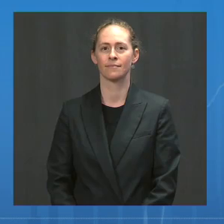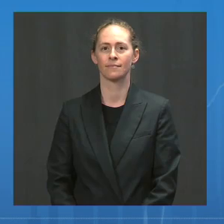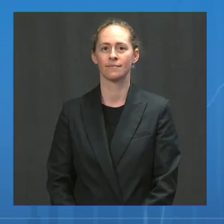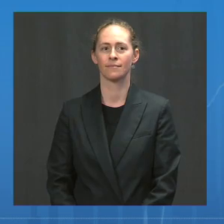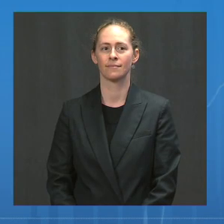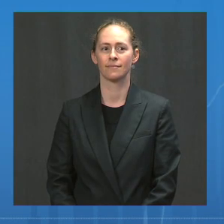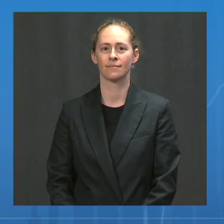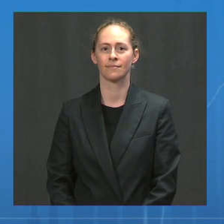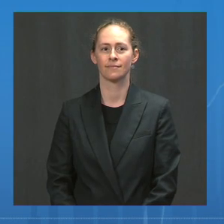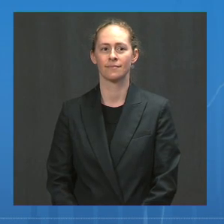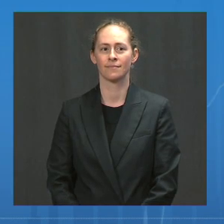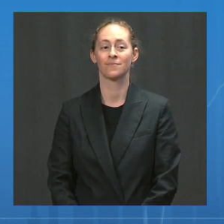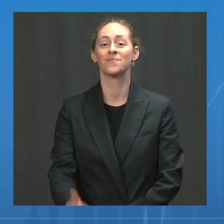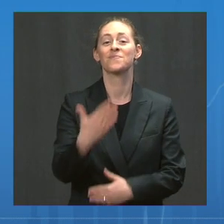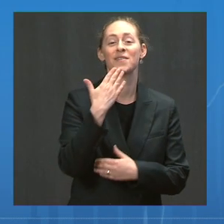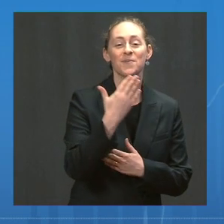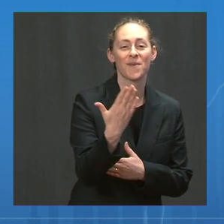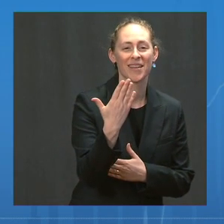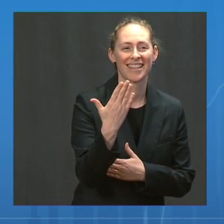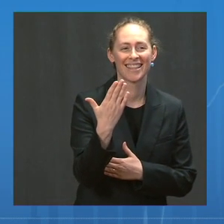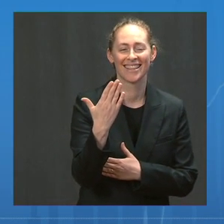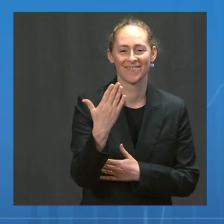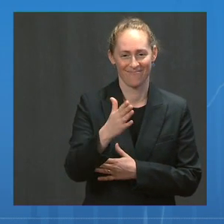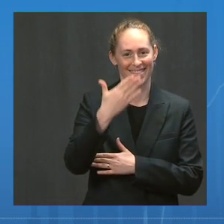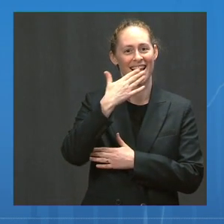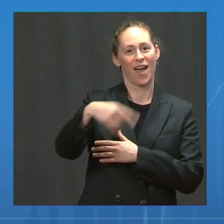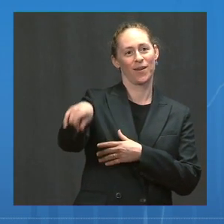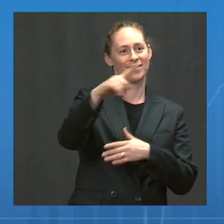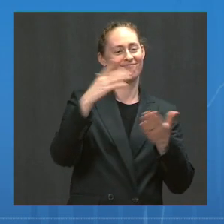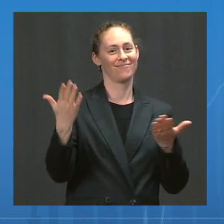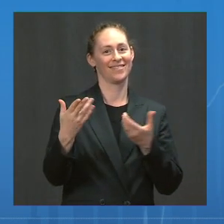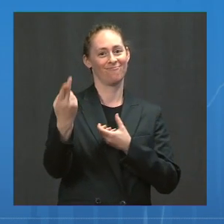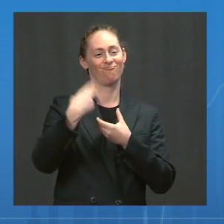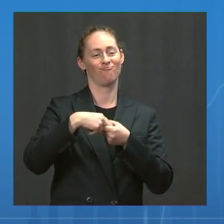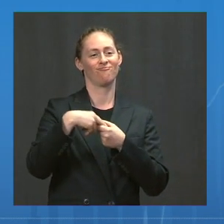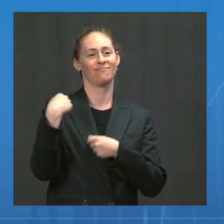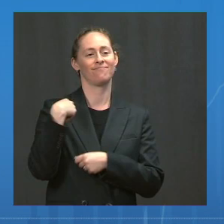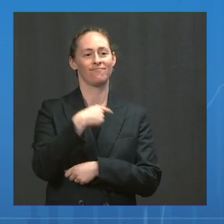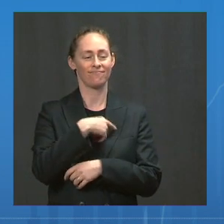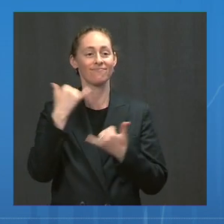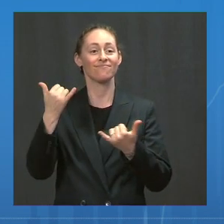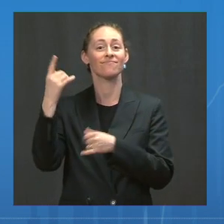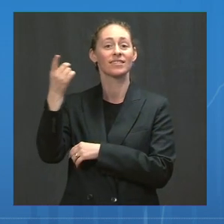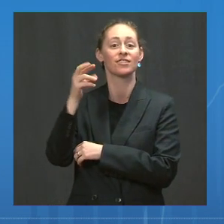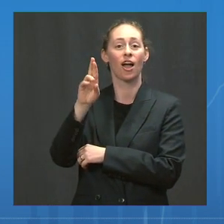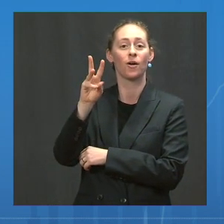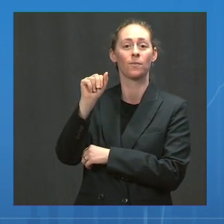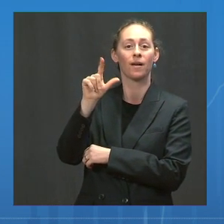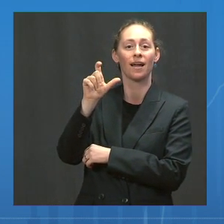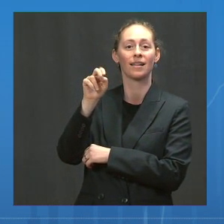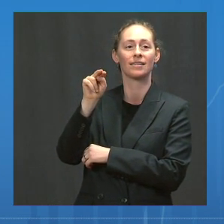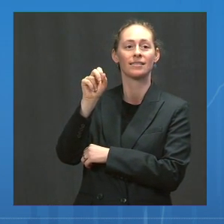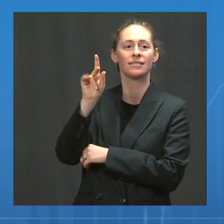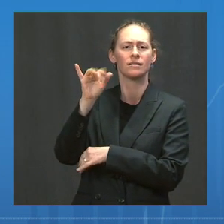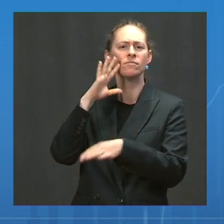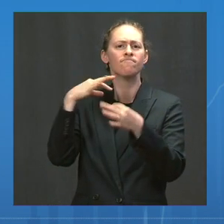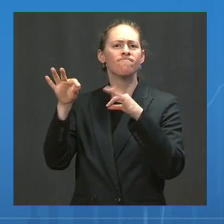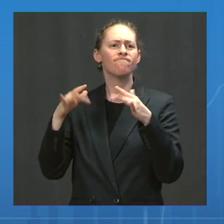Mr. Zients: Good morning, and thanks for joining us. Today, Dr. Walensky will provide an update on the state of the pandemic and the Delta variant.